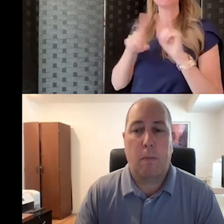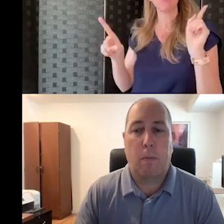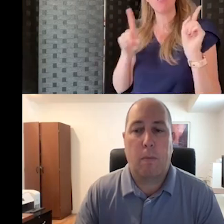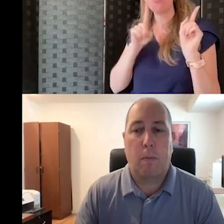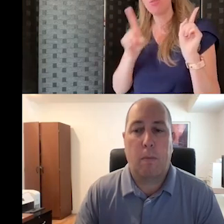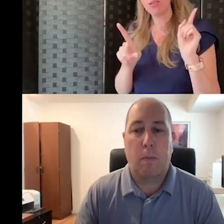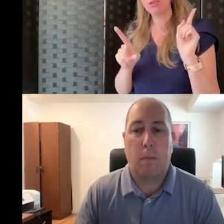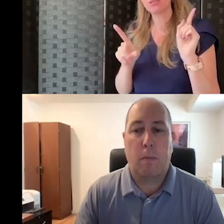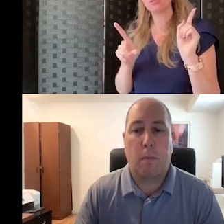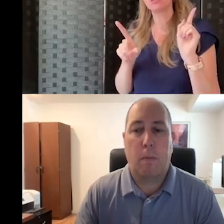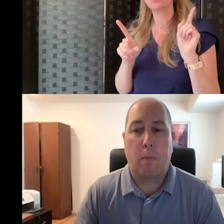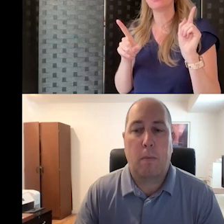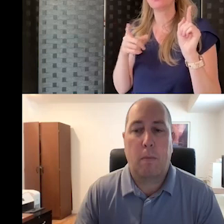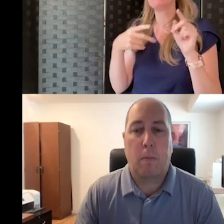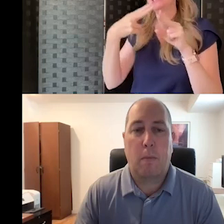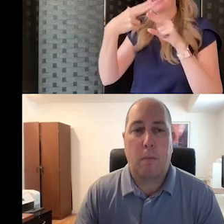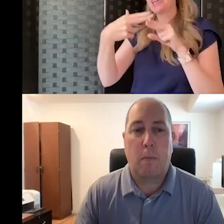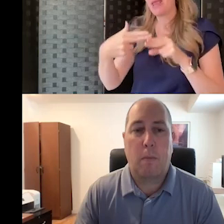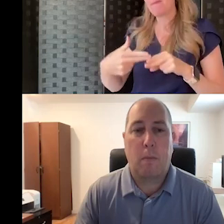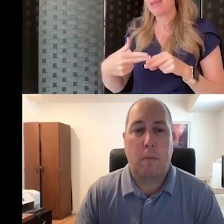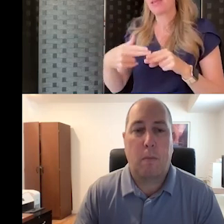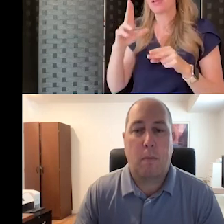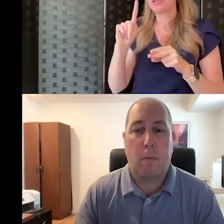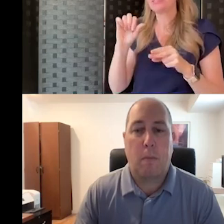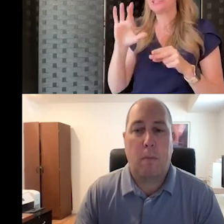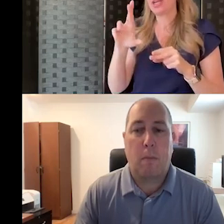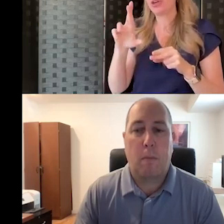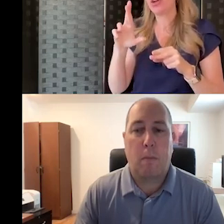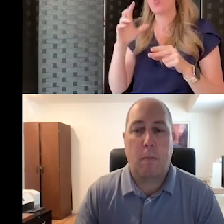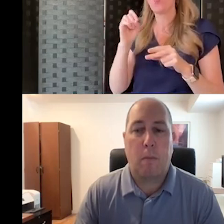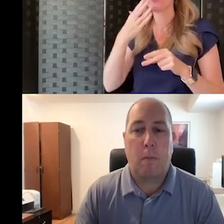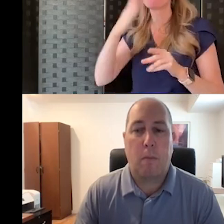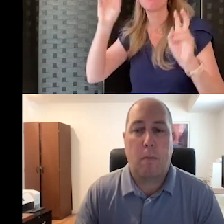probably naming whatever the container is or having a good header and a ARIA label,